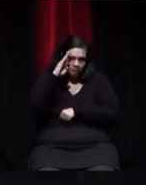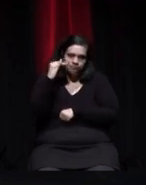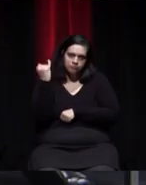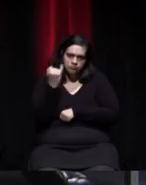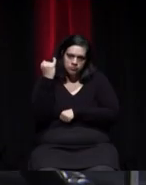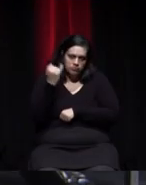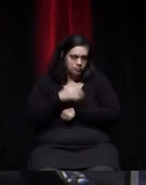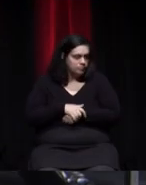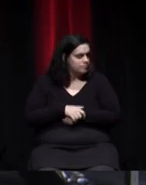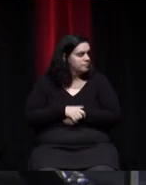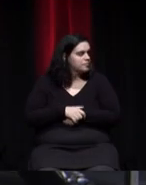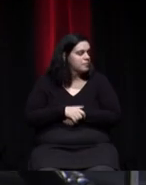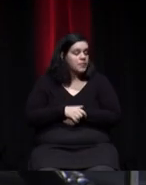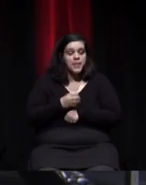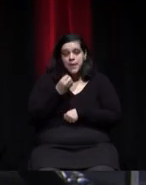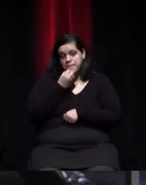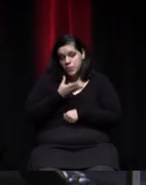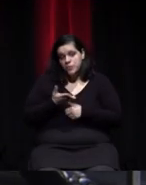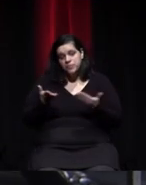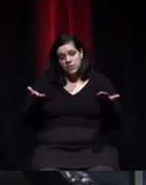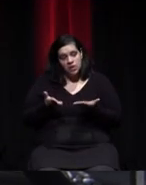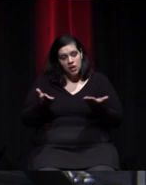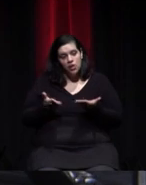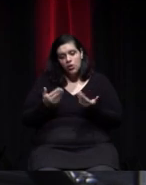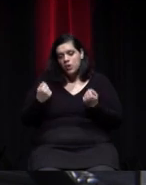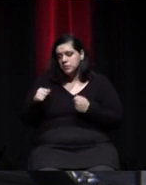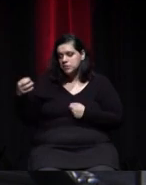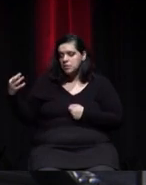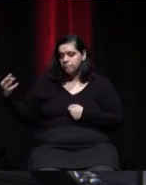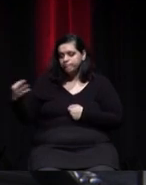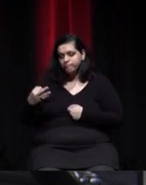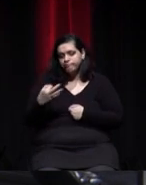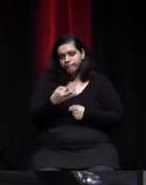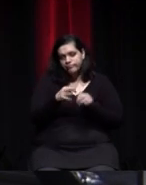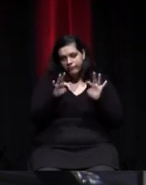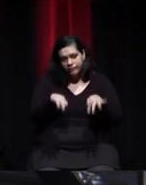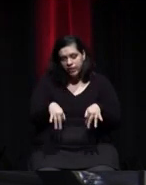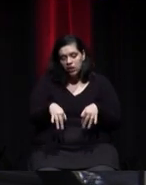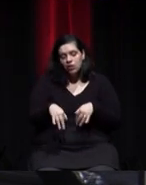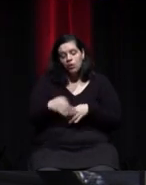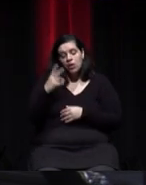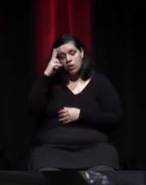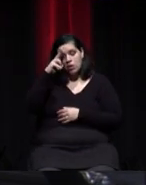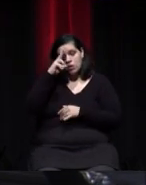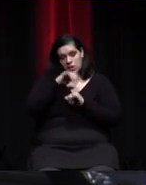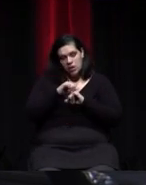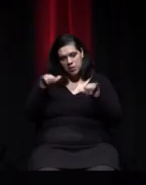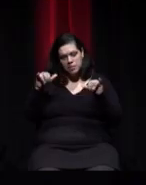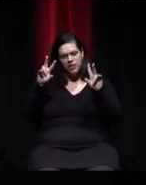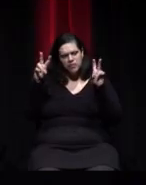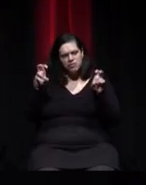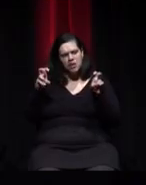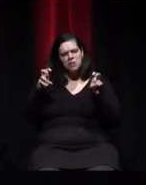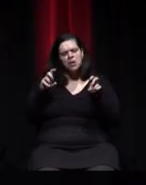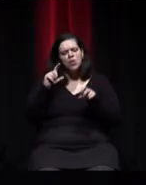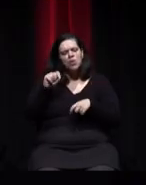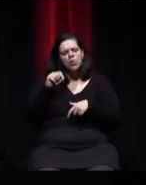Now we need to move to the final considerations. I'd like to remind our theme: "What's the role of the press as a forming agent of the